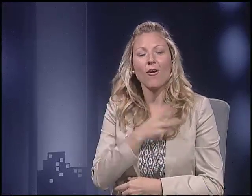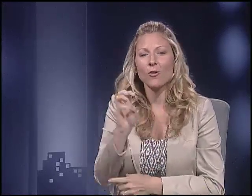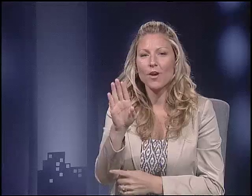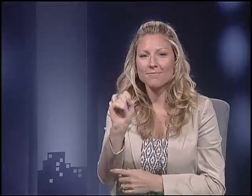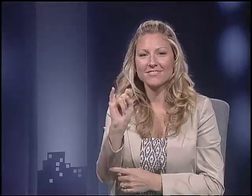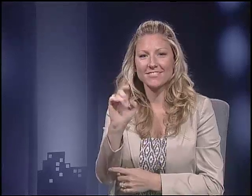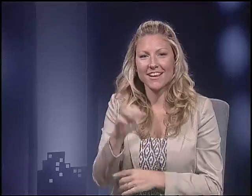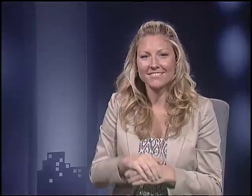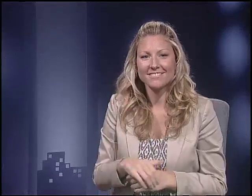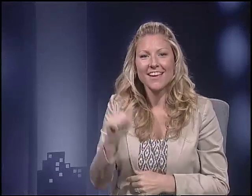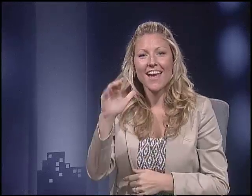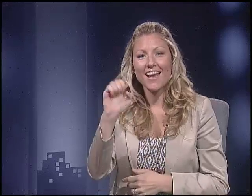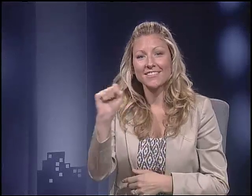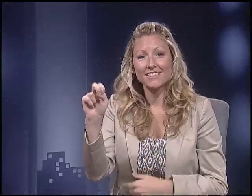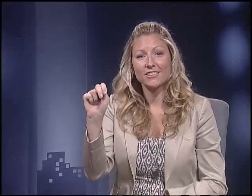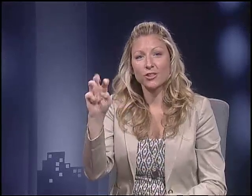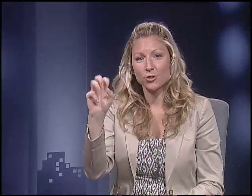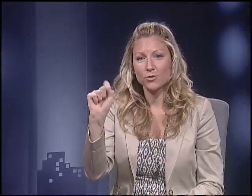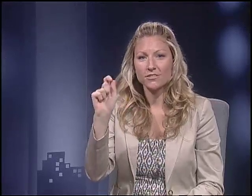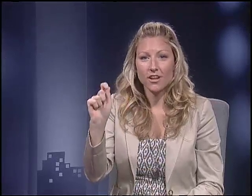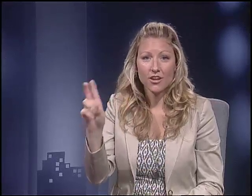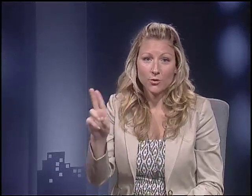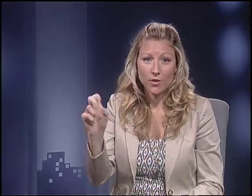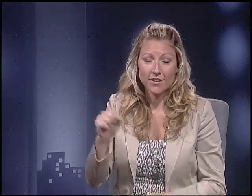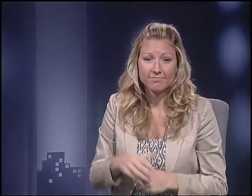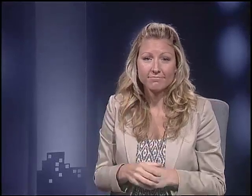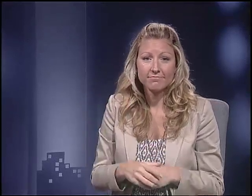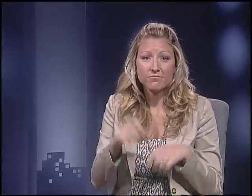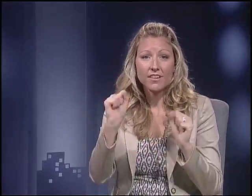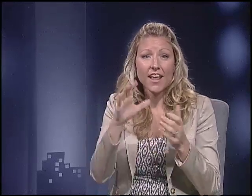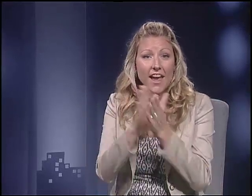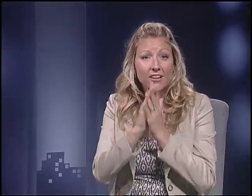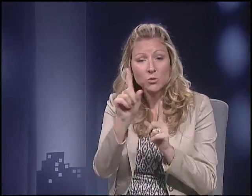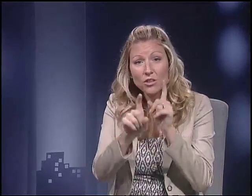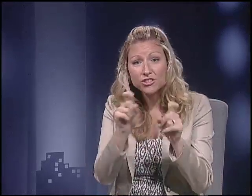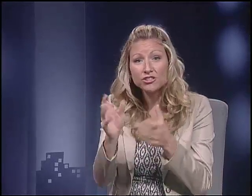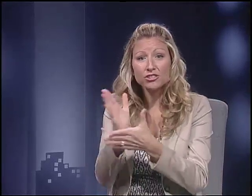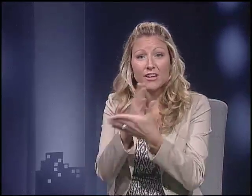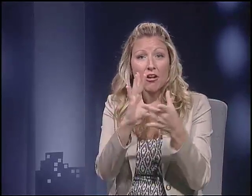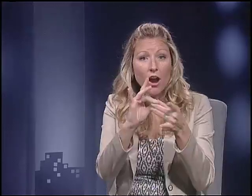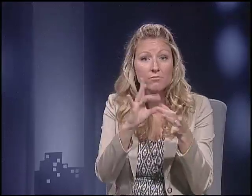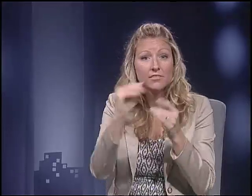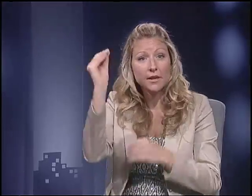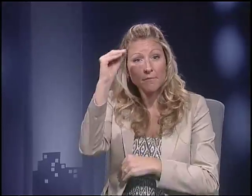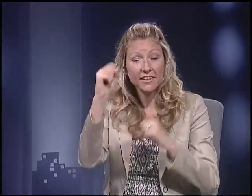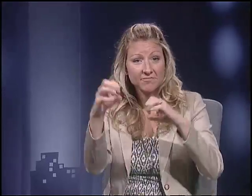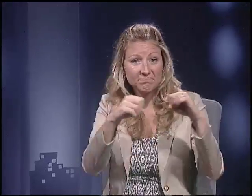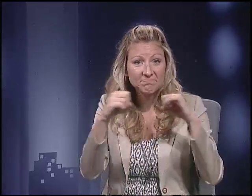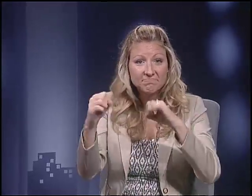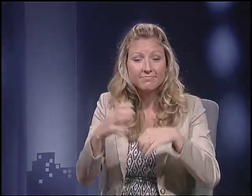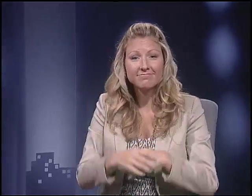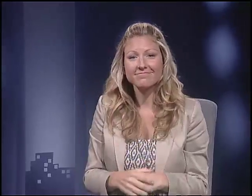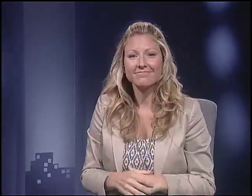and at our website accessnews.us where you can ask questions, share comments and opinions.